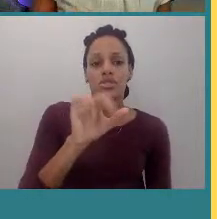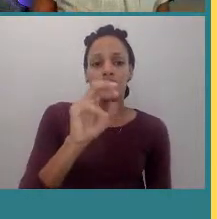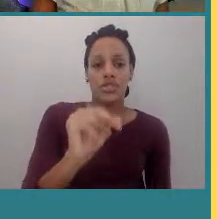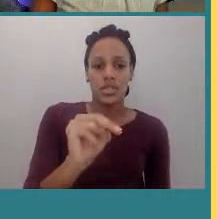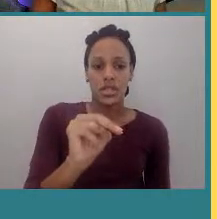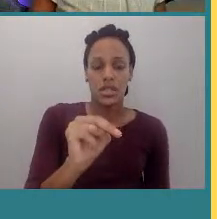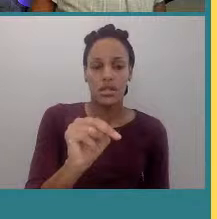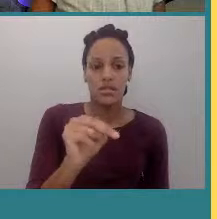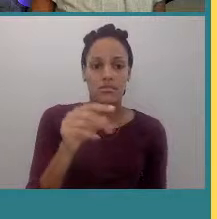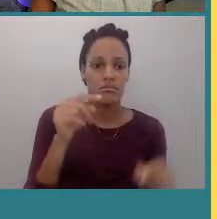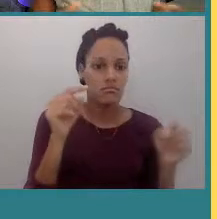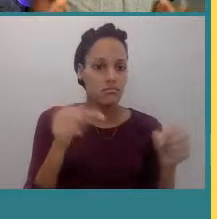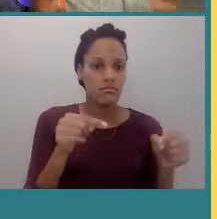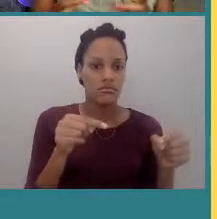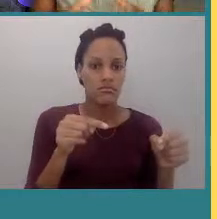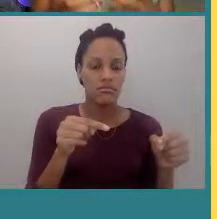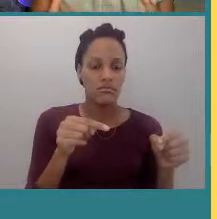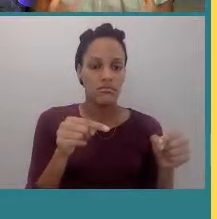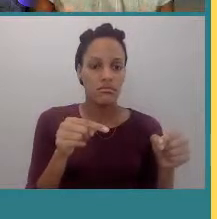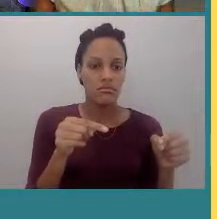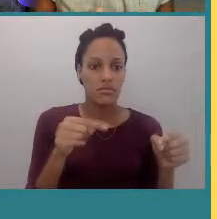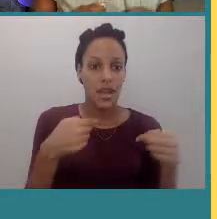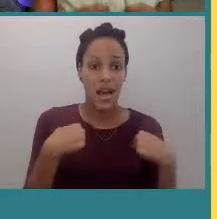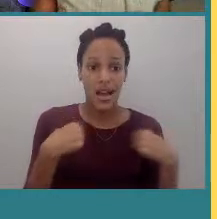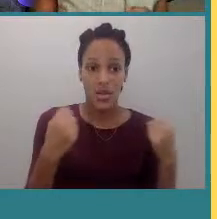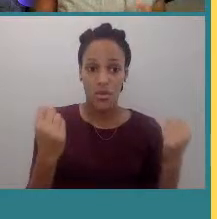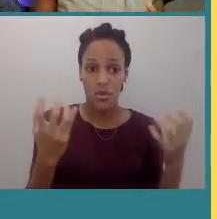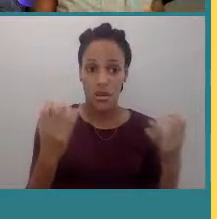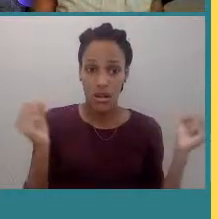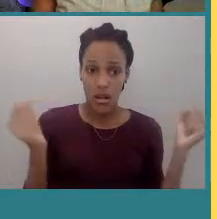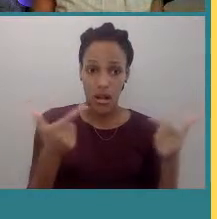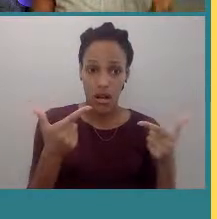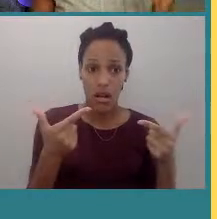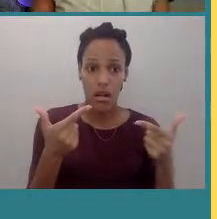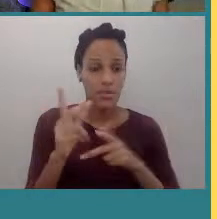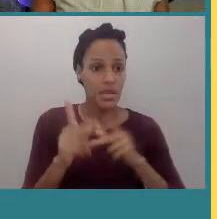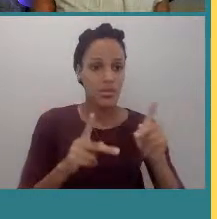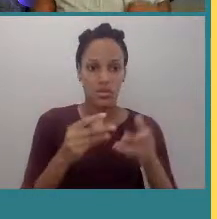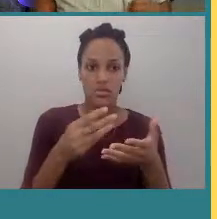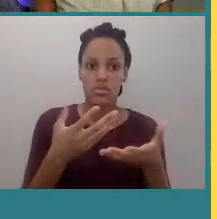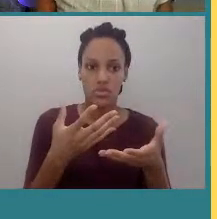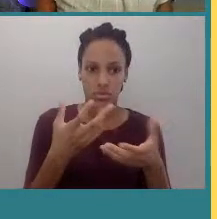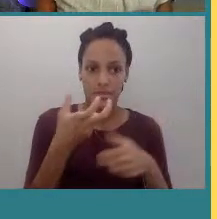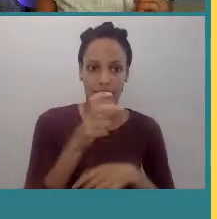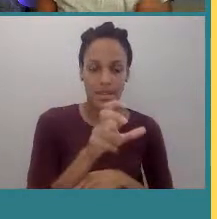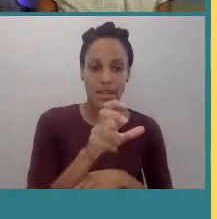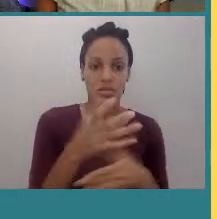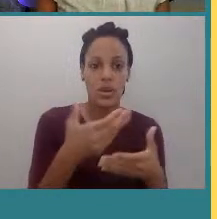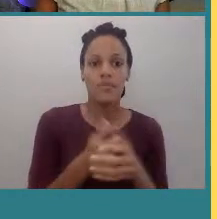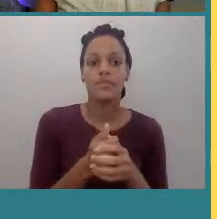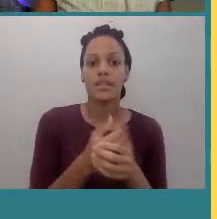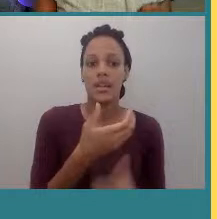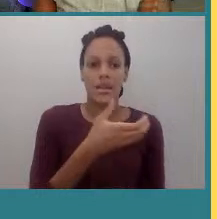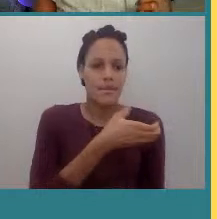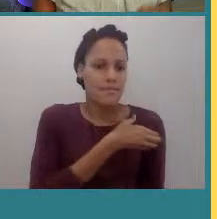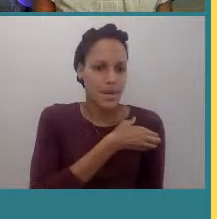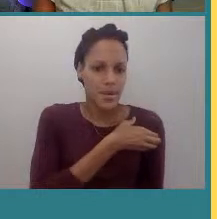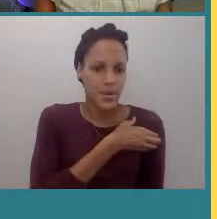framework that I want all creatives to buy into is one, to empower creators to be social